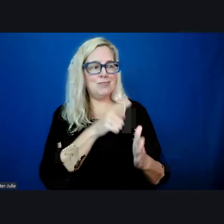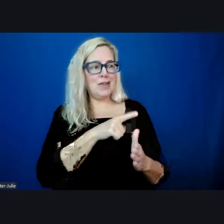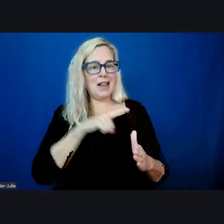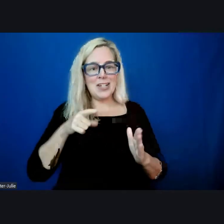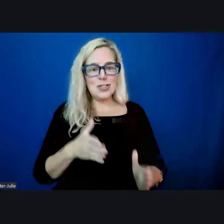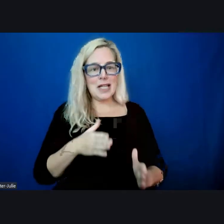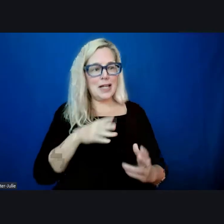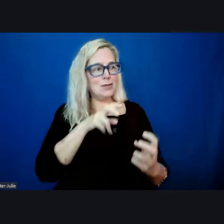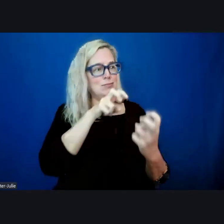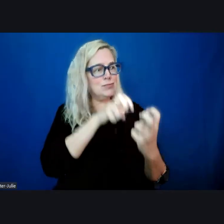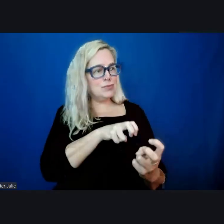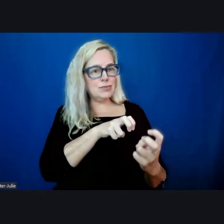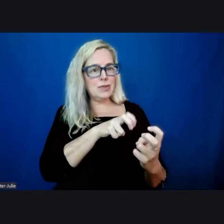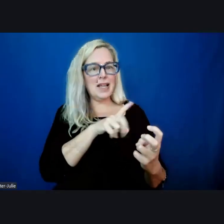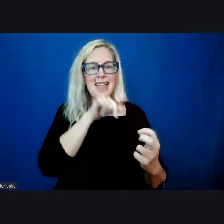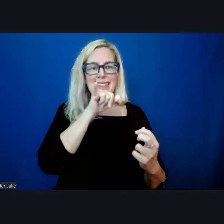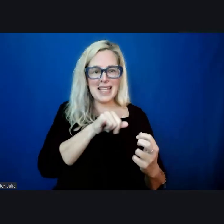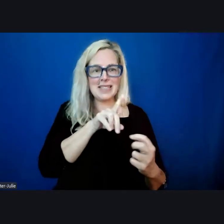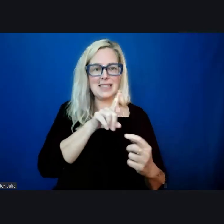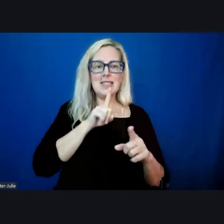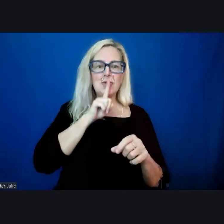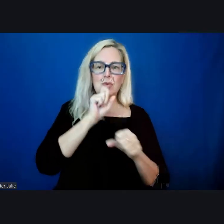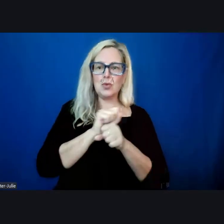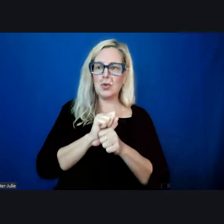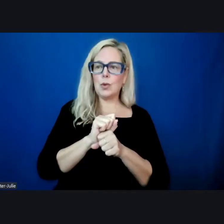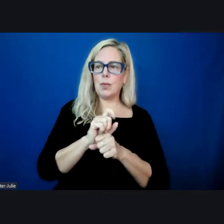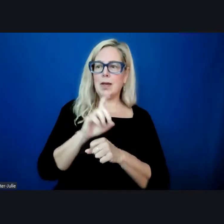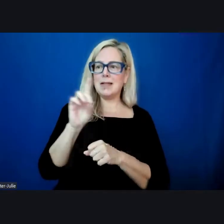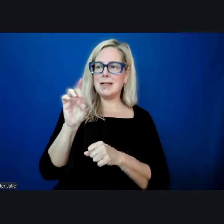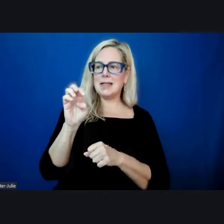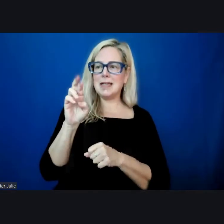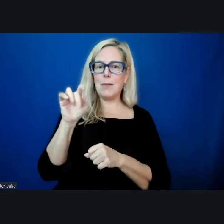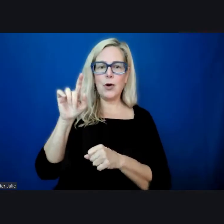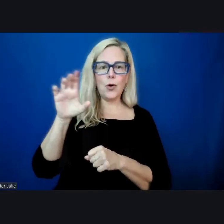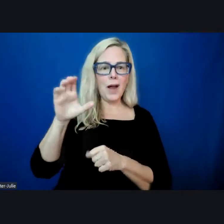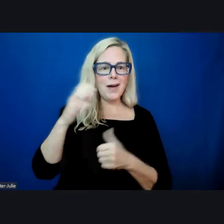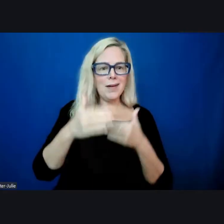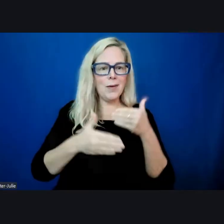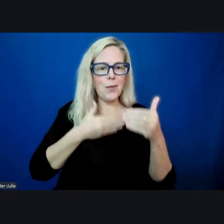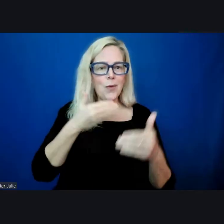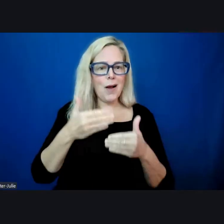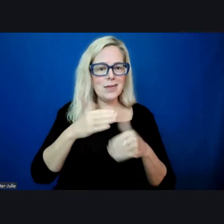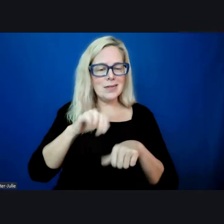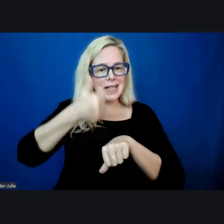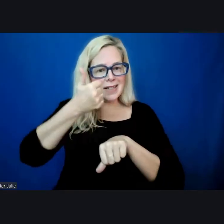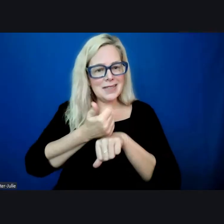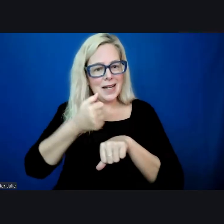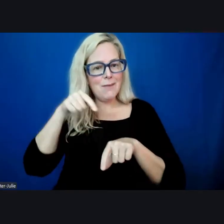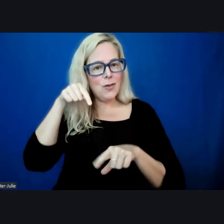built for this kind of kind of conversation. You are having a conversation that is going